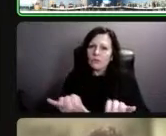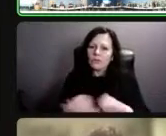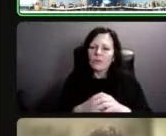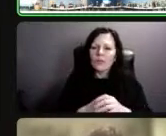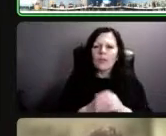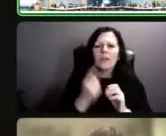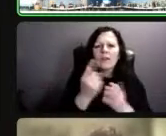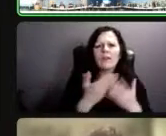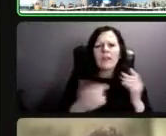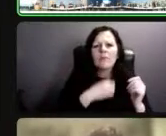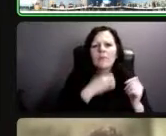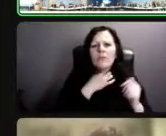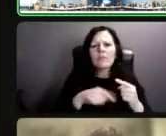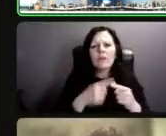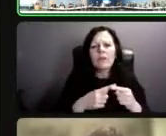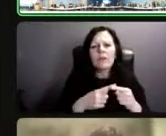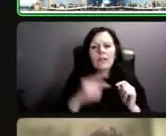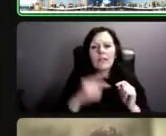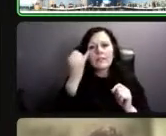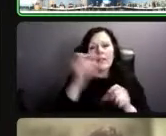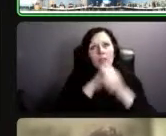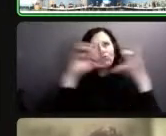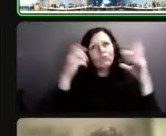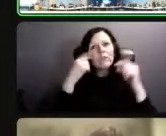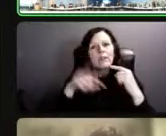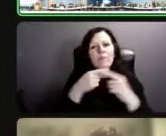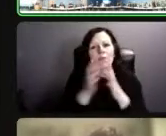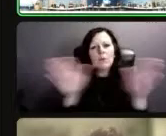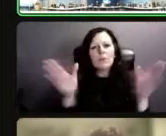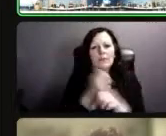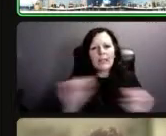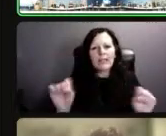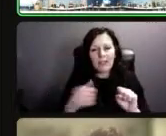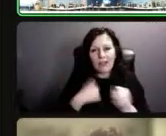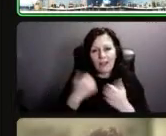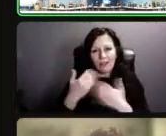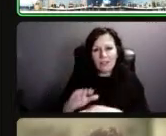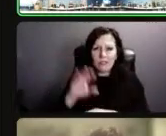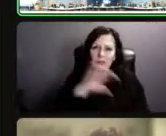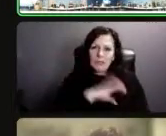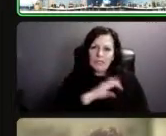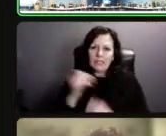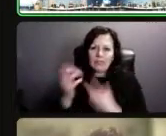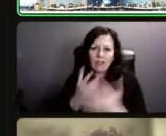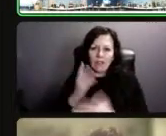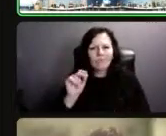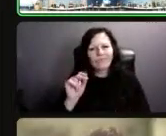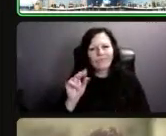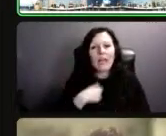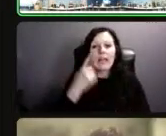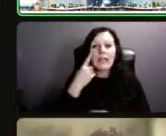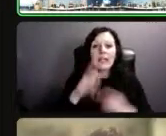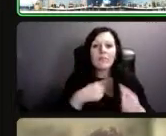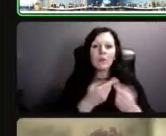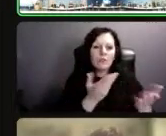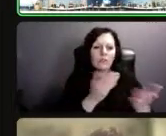SO IT'S DEFINITELY AN OPTION.